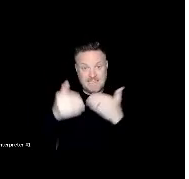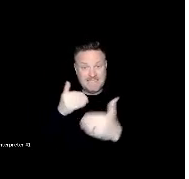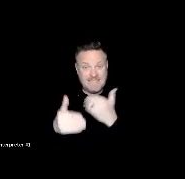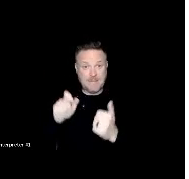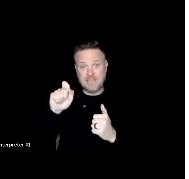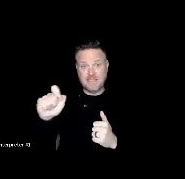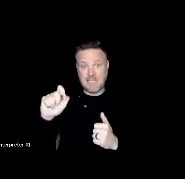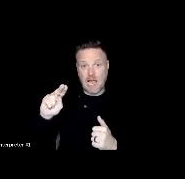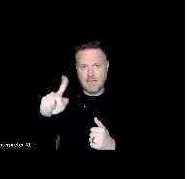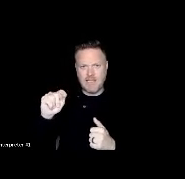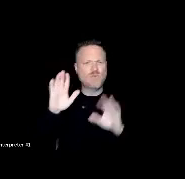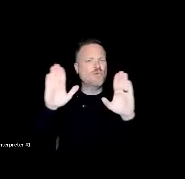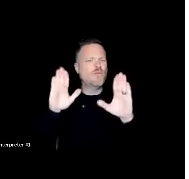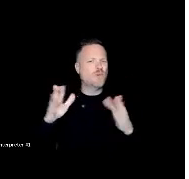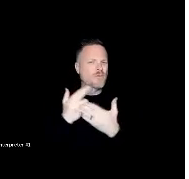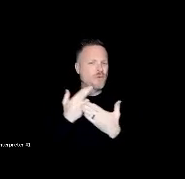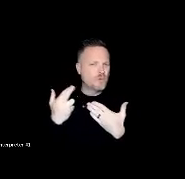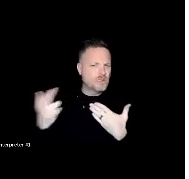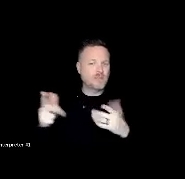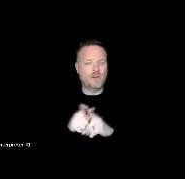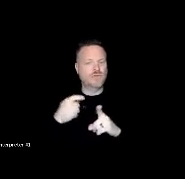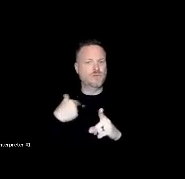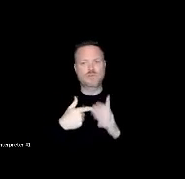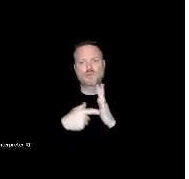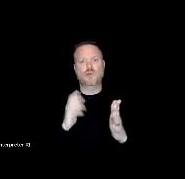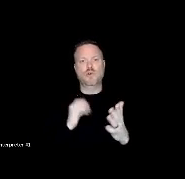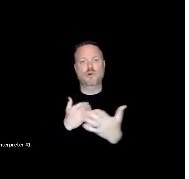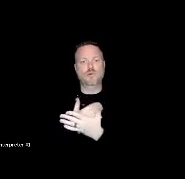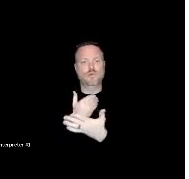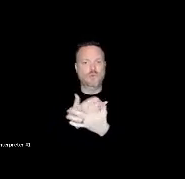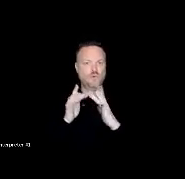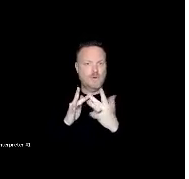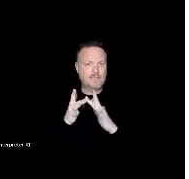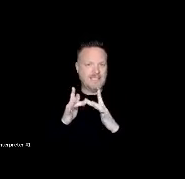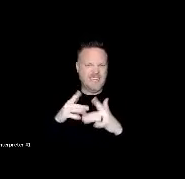wonderful resources an we are also debuting our brand new website within a month or two.